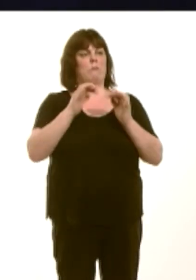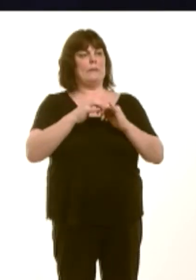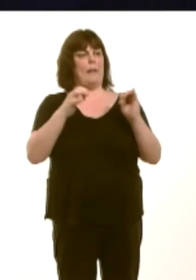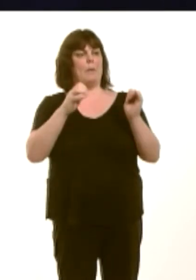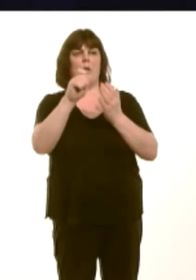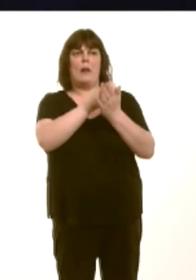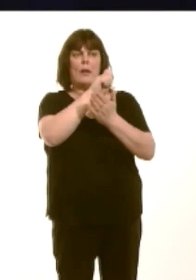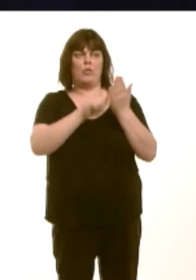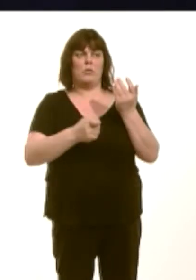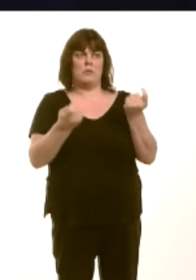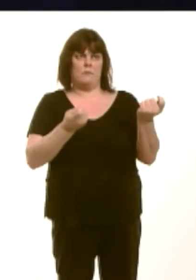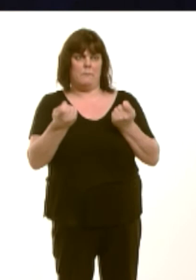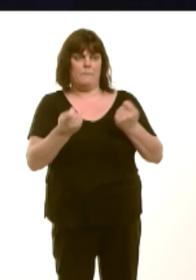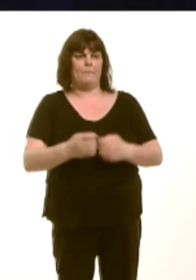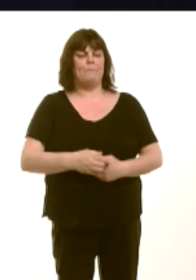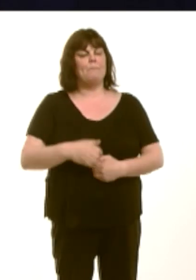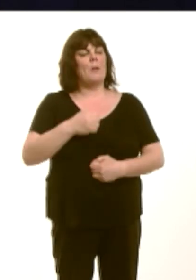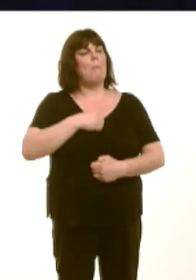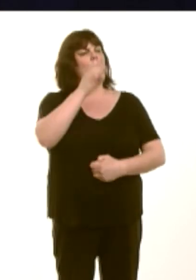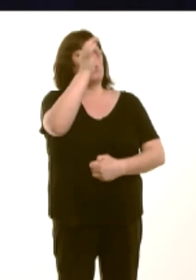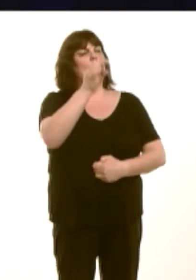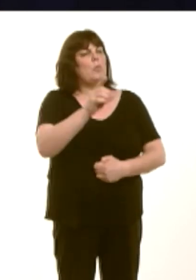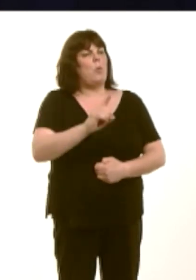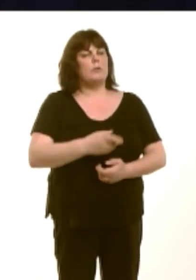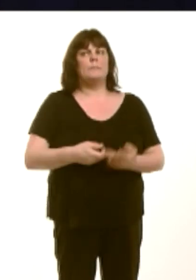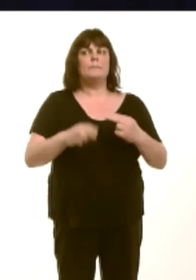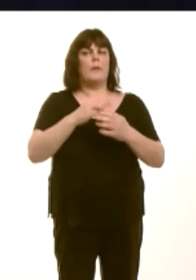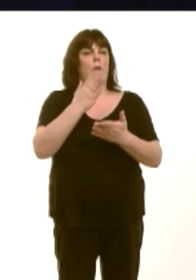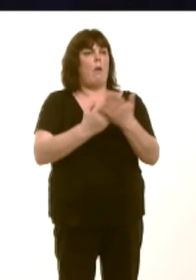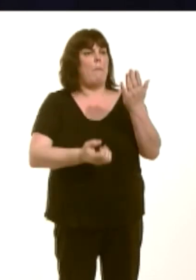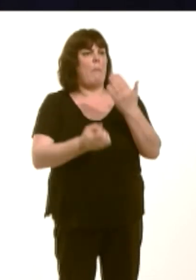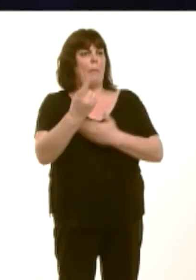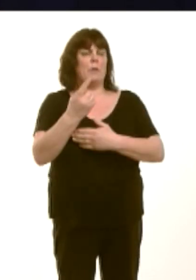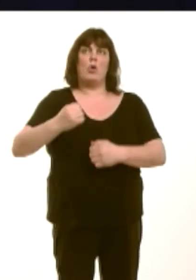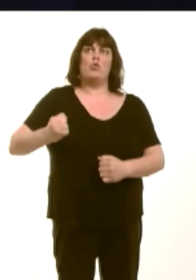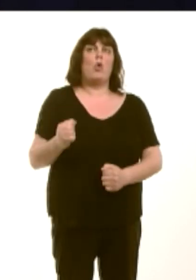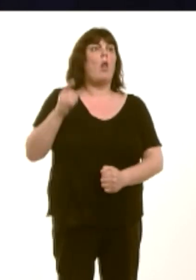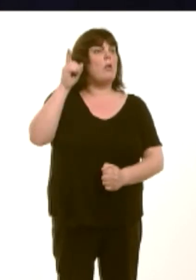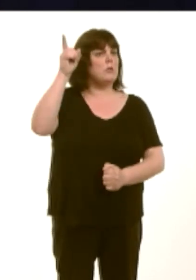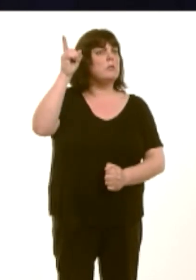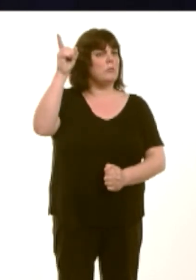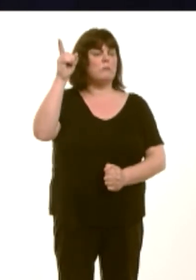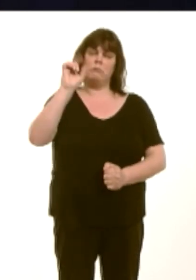My question is this: if this were to happen in Scotland for the Scottish Parliament election